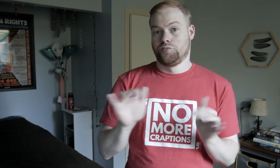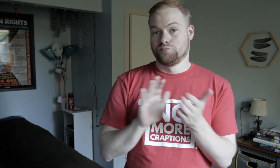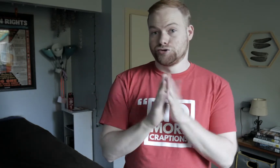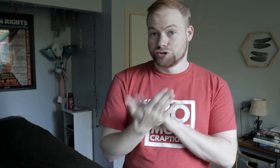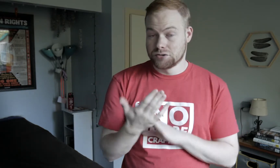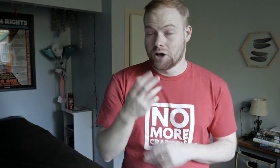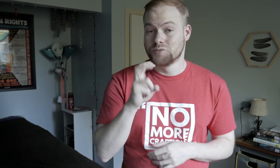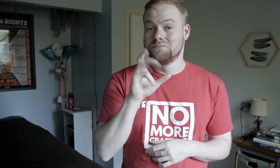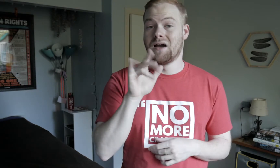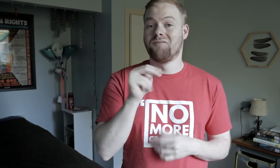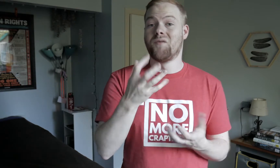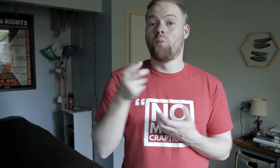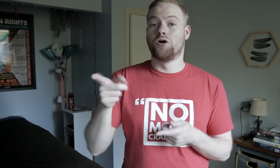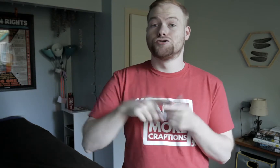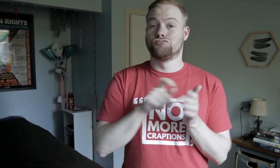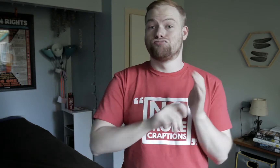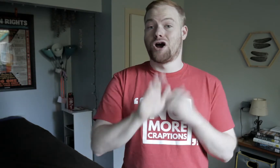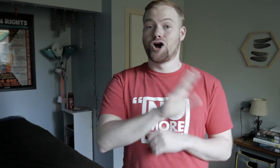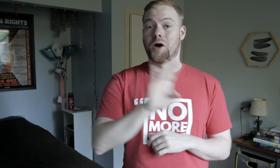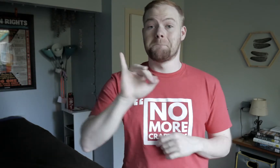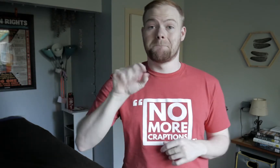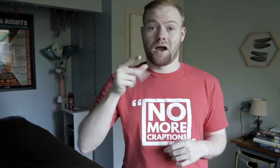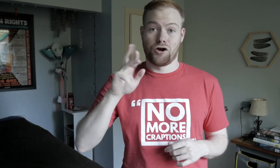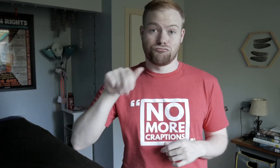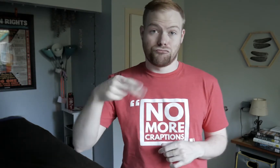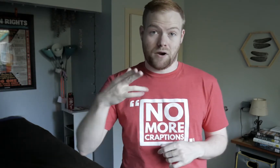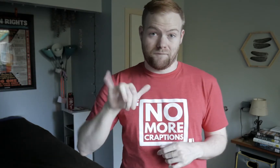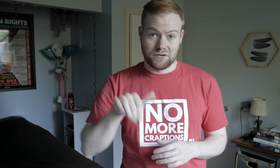Turns out, Evelyn wants her to write her biography.